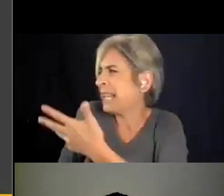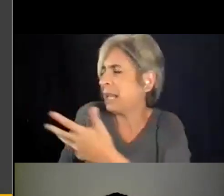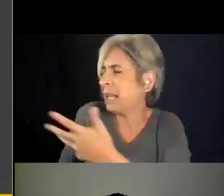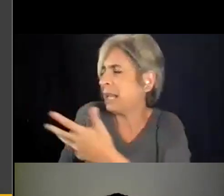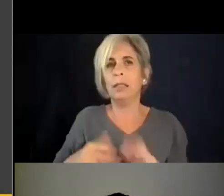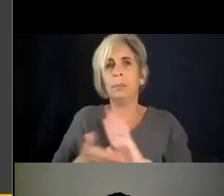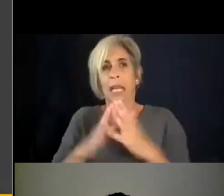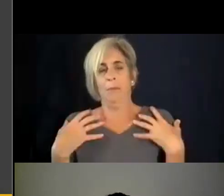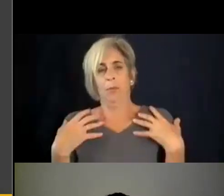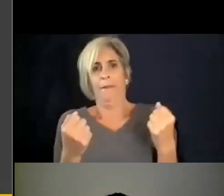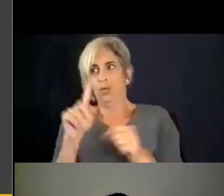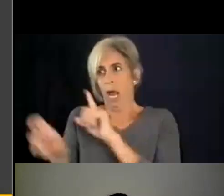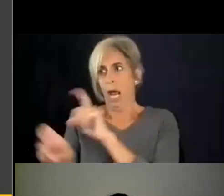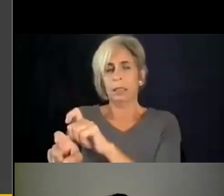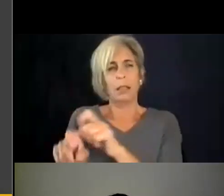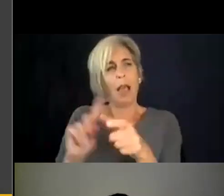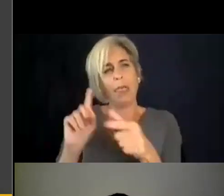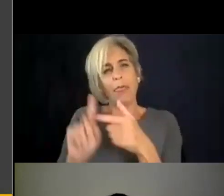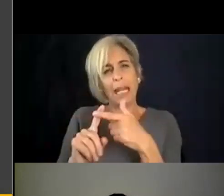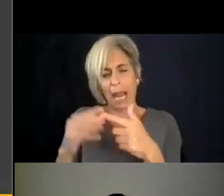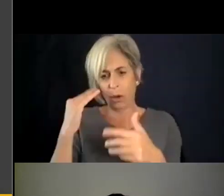also realized that it was difficult to discern